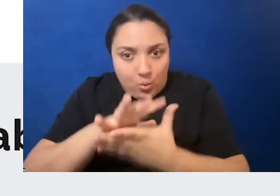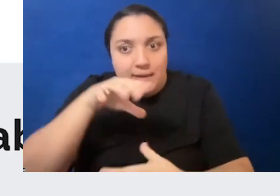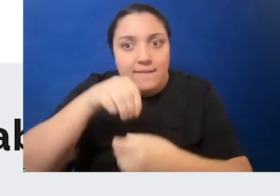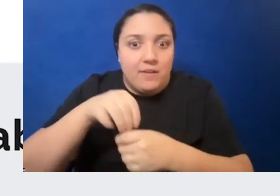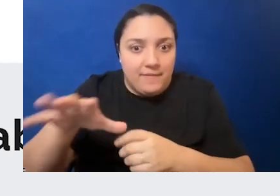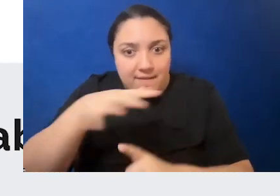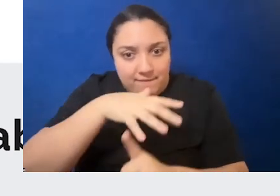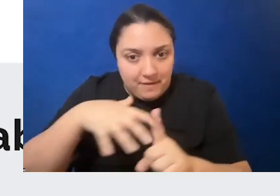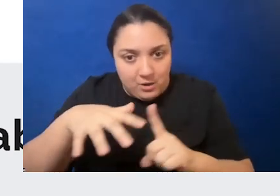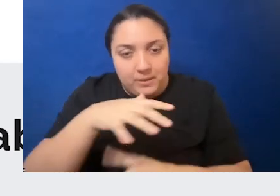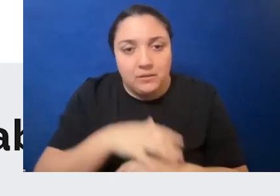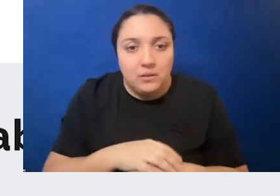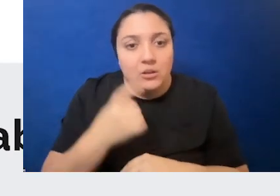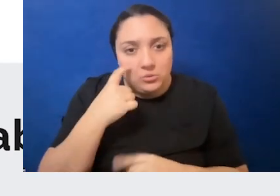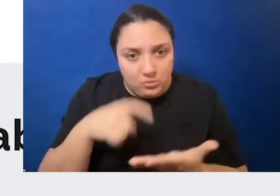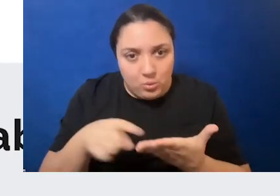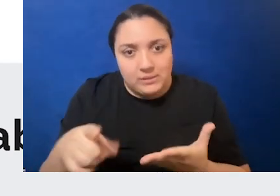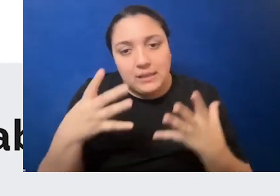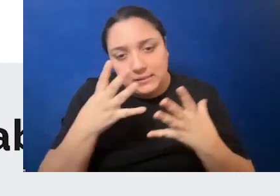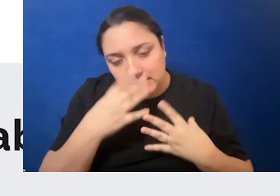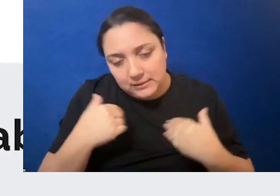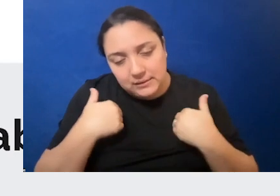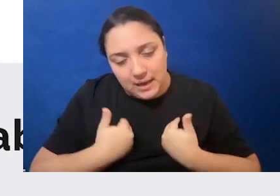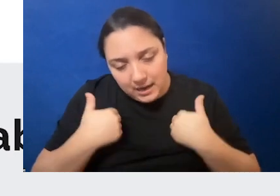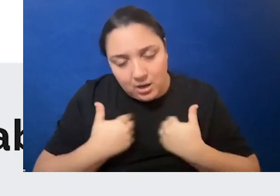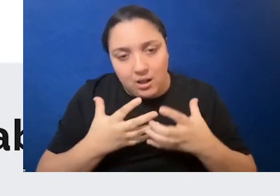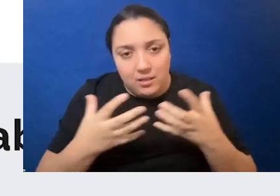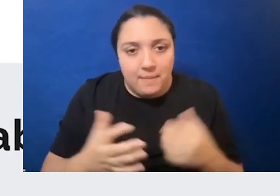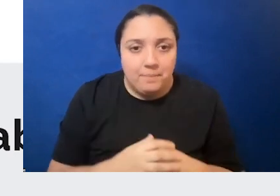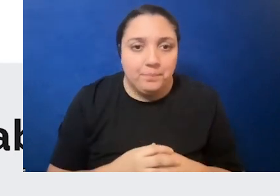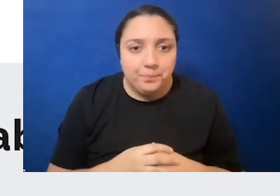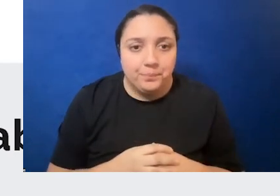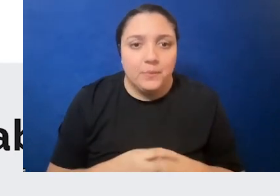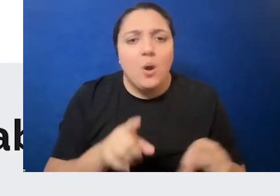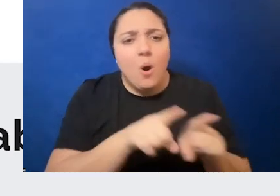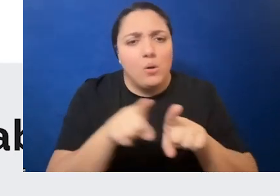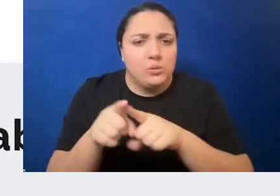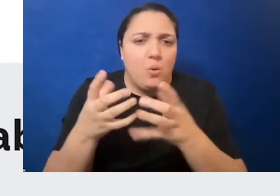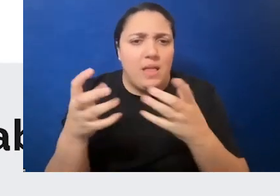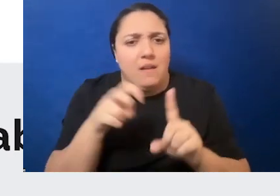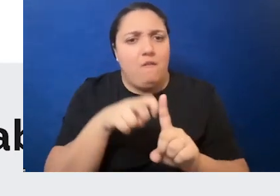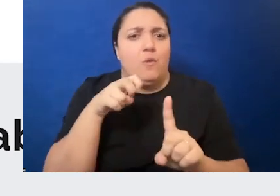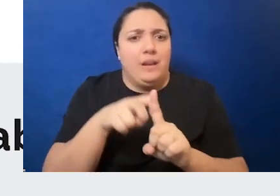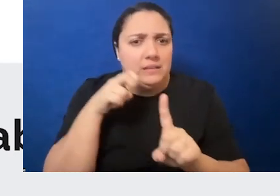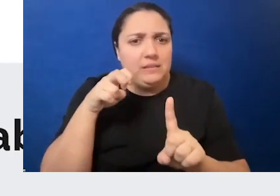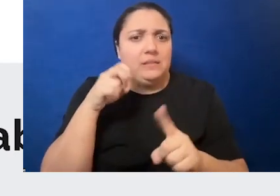ANXIOUS ABOUT COMING TO SCHOOL. WE SEE A LOT OF KIDS THAT ARE TIRED.